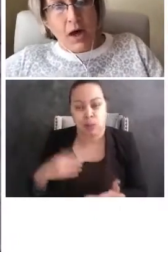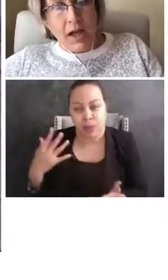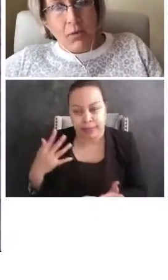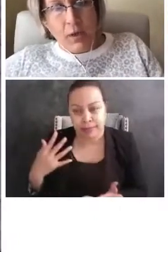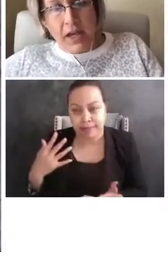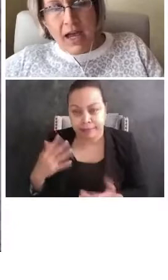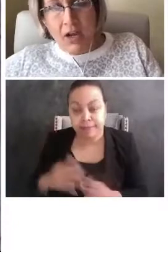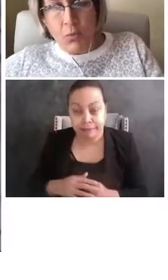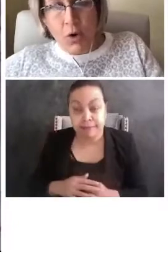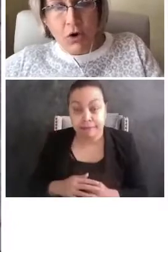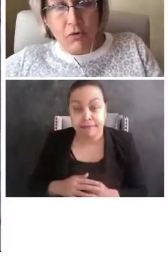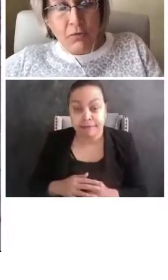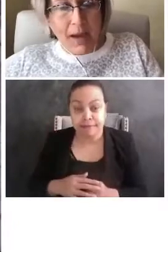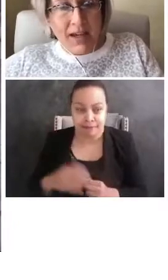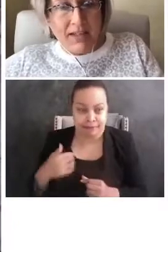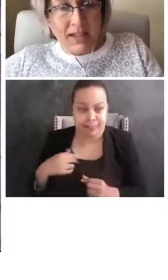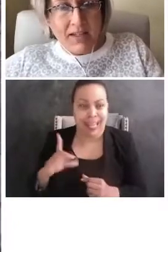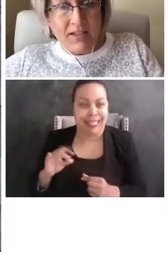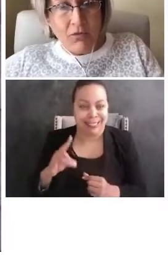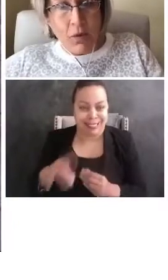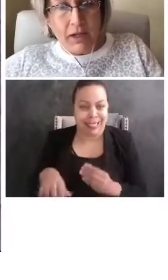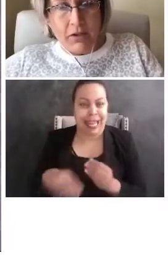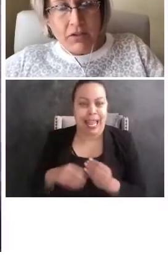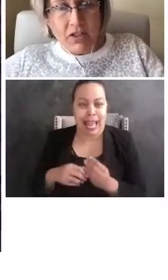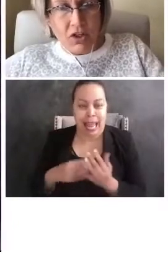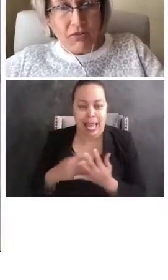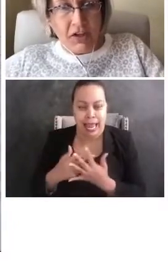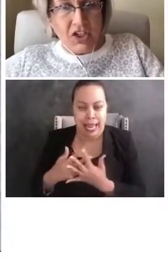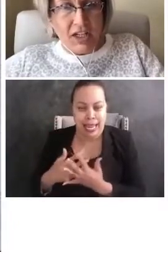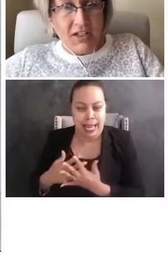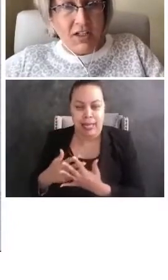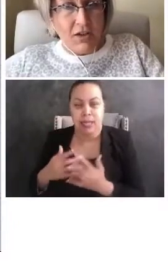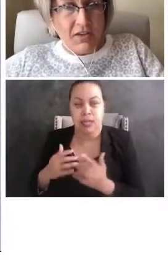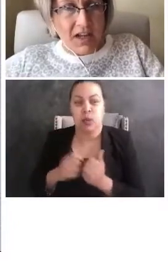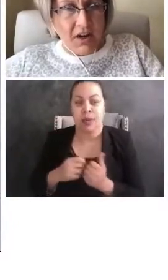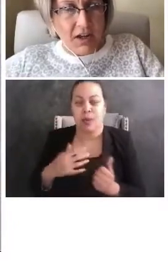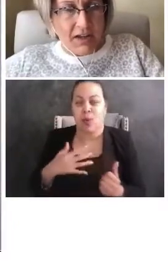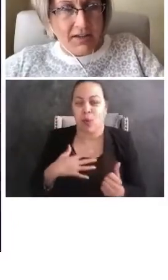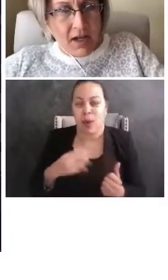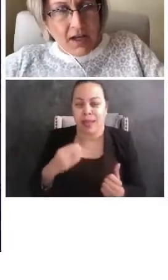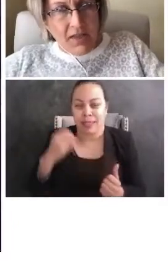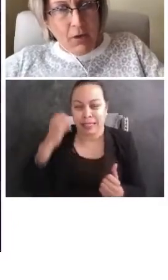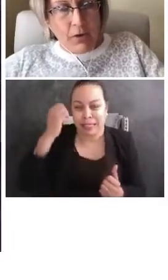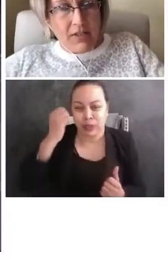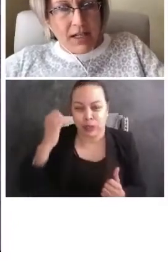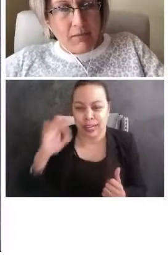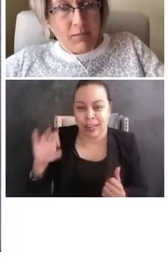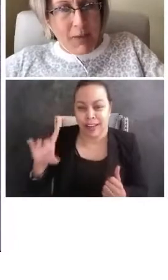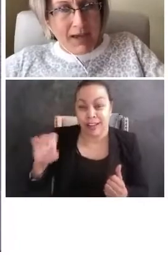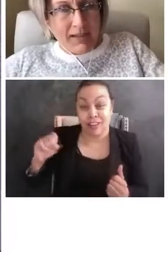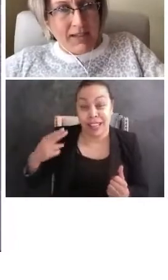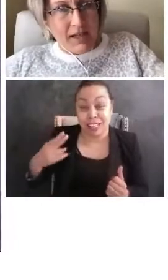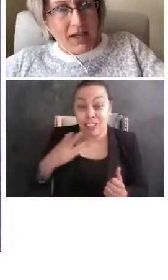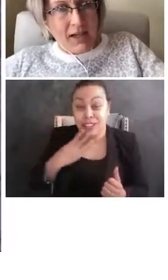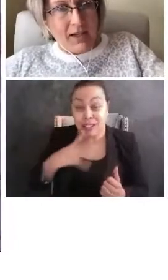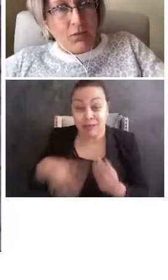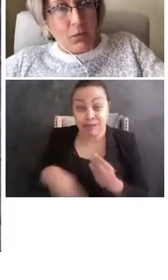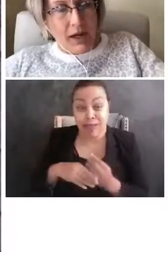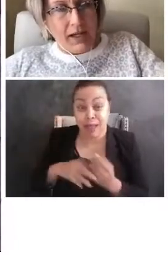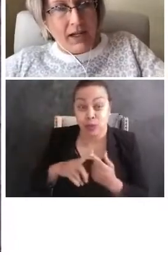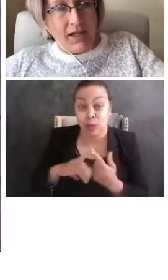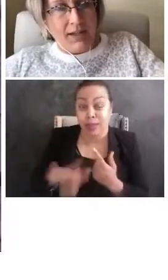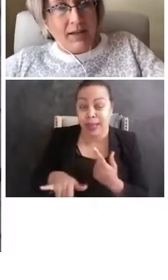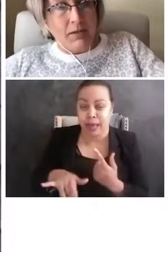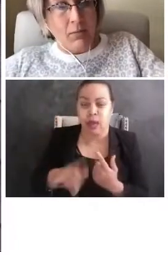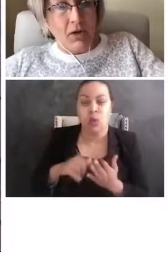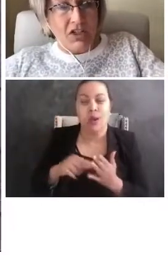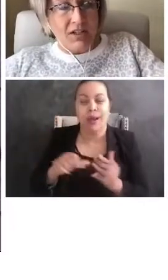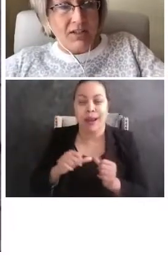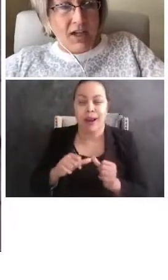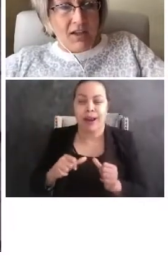I wove magazines of white Eurocentric images in the areas that were deemed best.